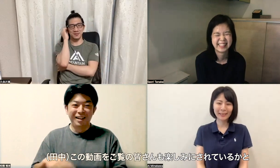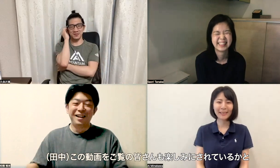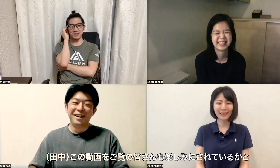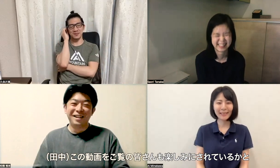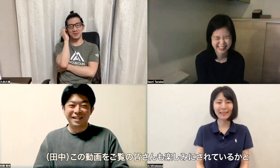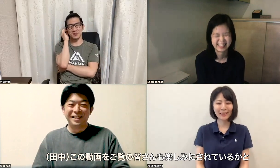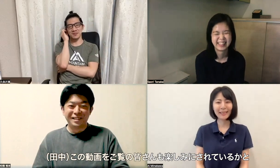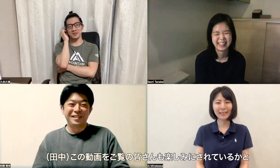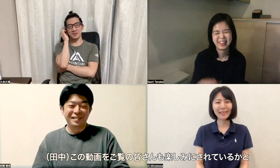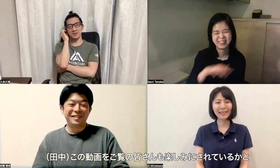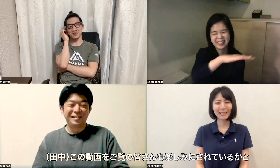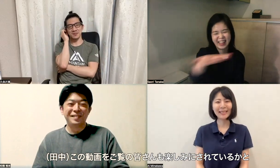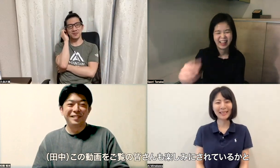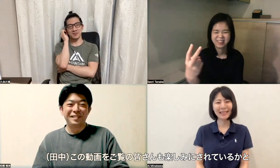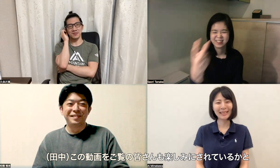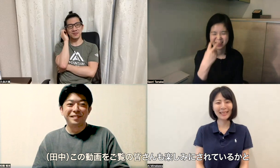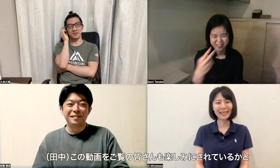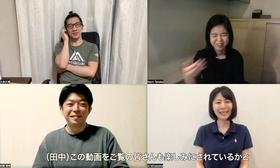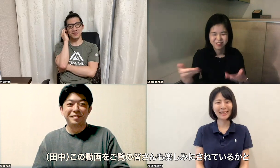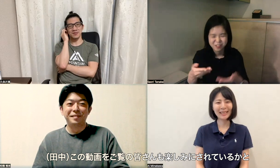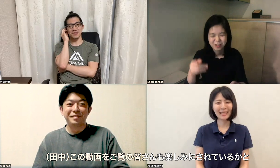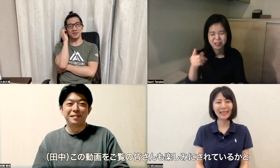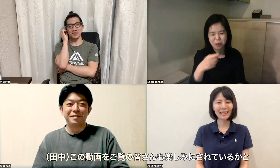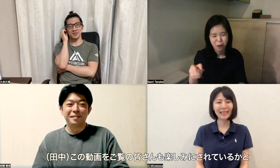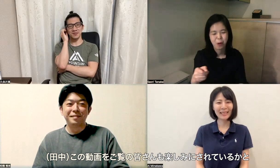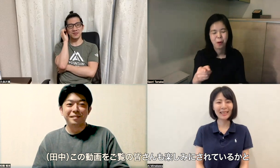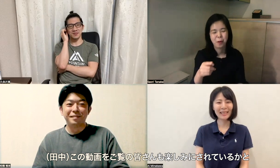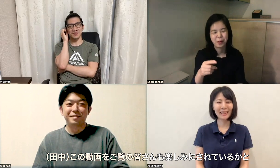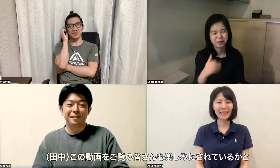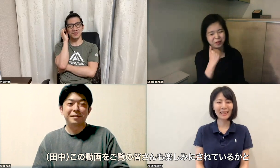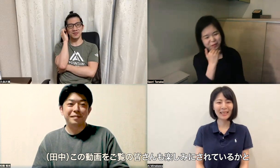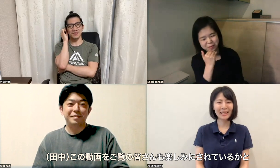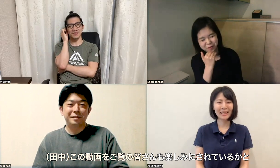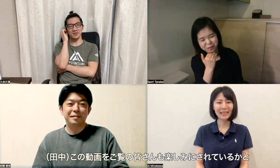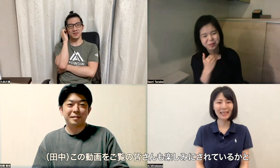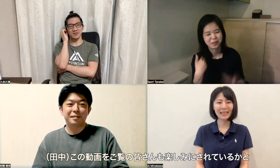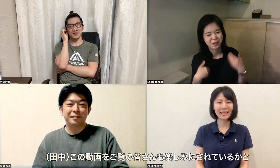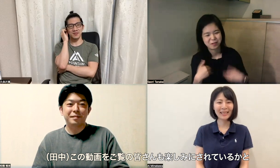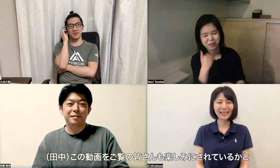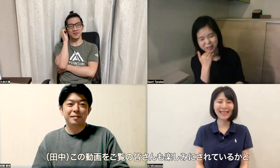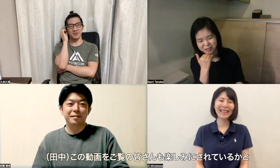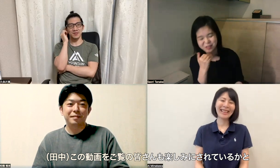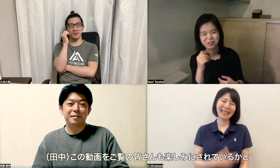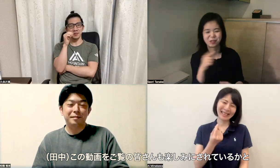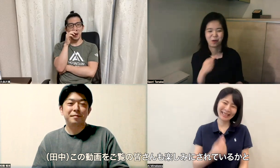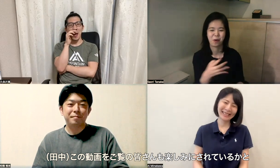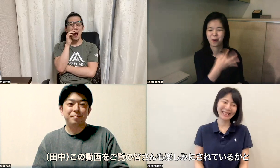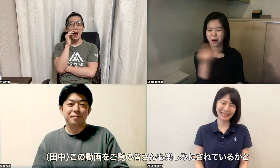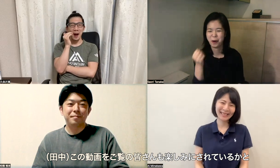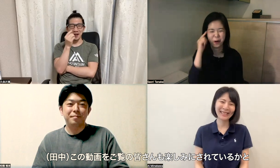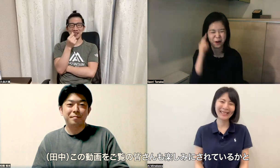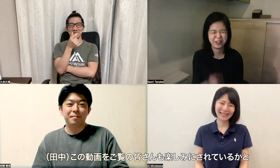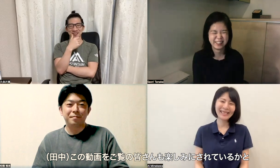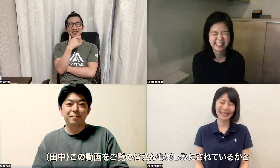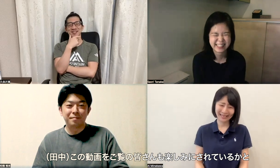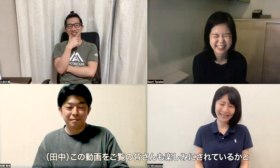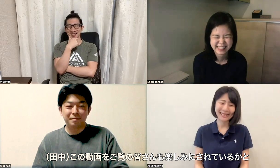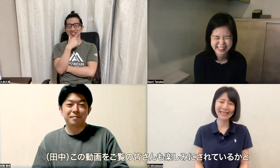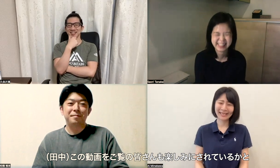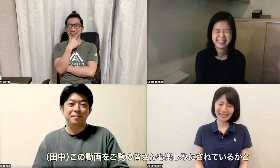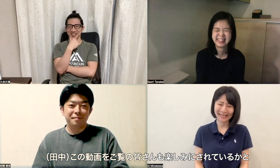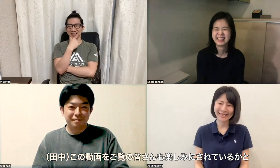(ST) I am sure everyone watching this video is looking forward to it.